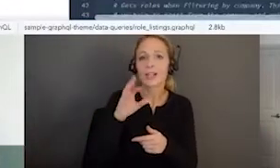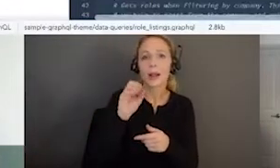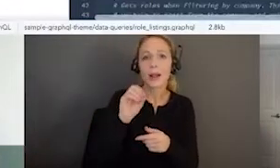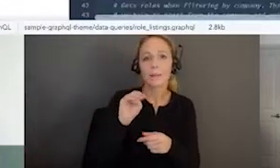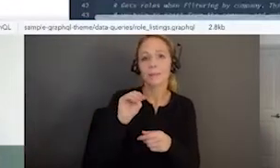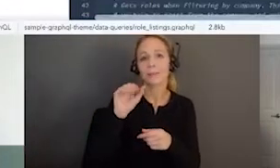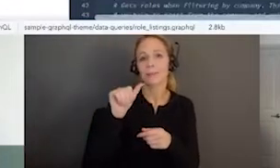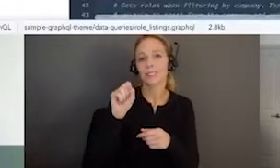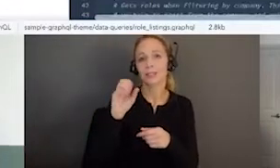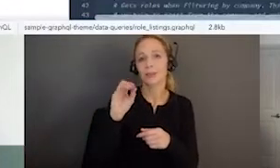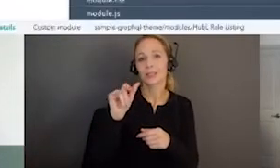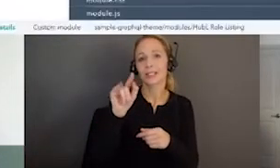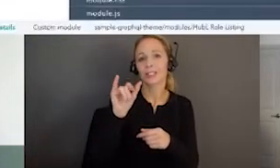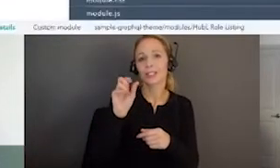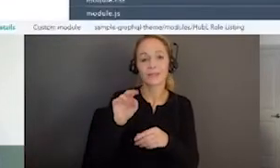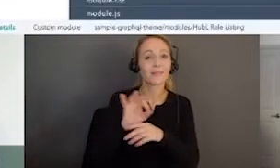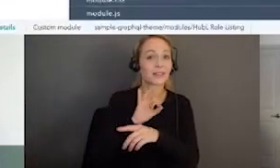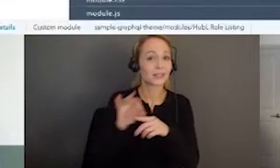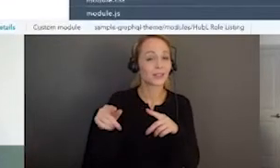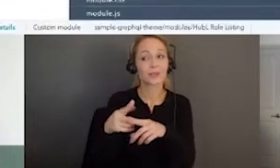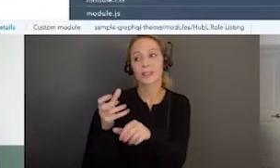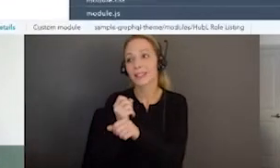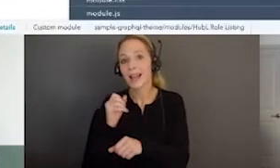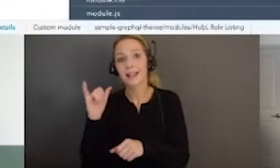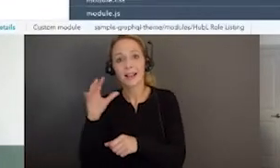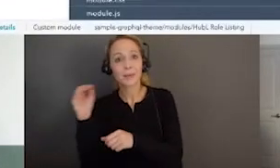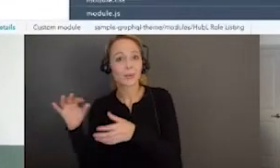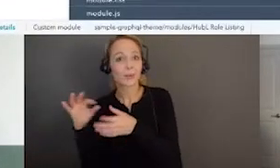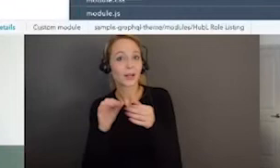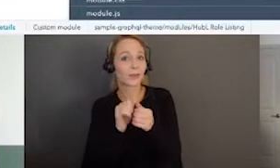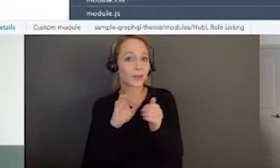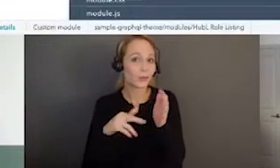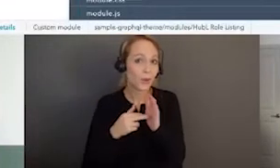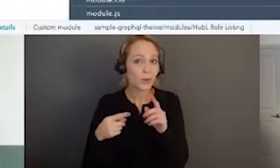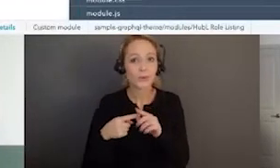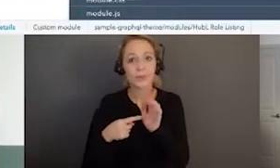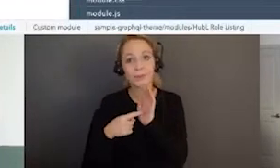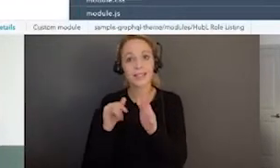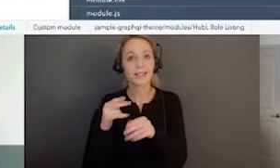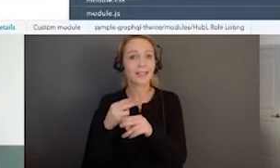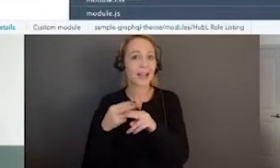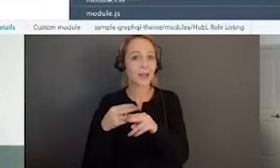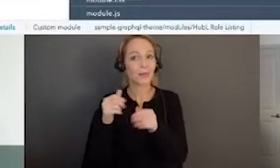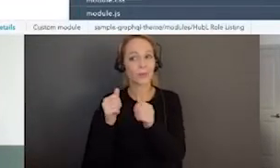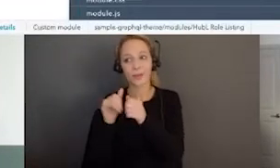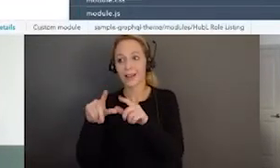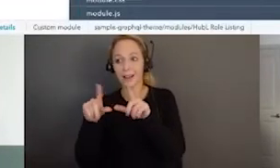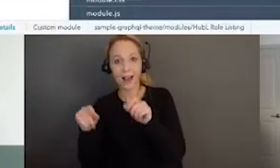RELATED TO A ROLE TO DISPLAY THE NAME ON THE CARD AND THE ASSOCIATION I.D.